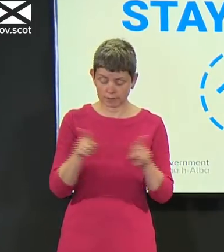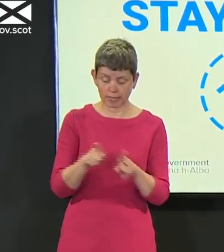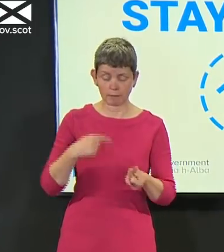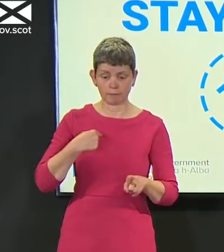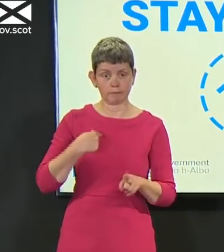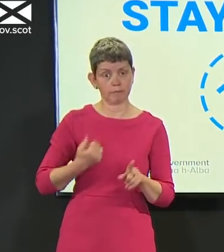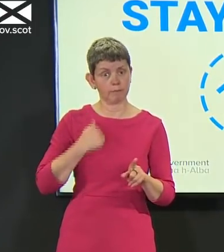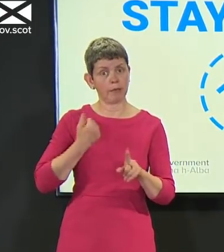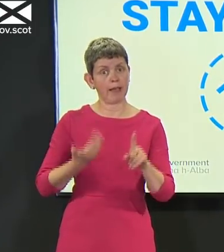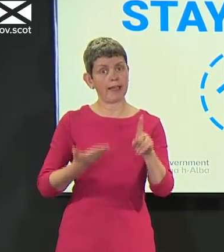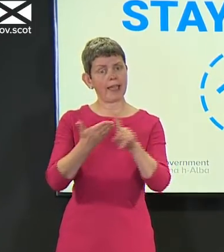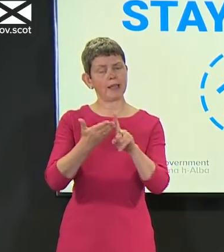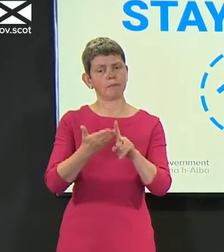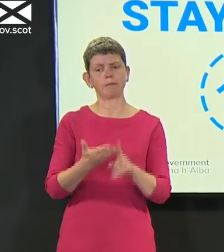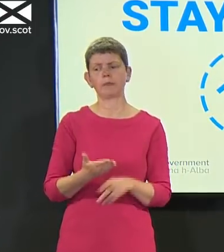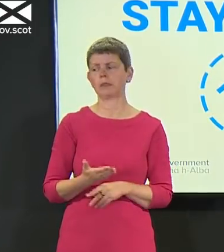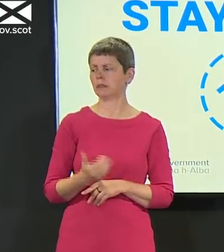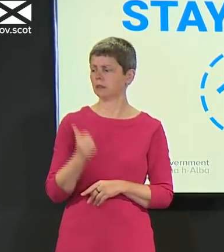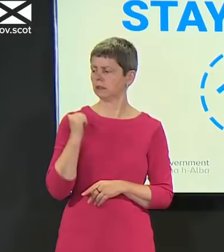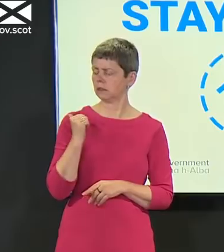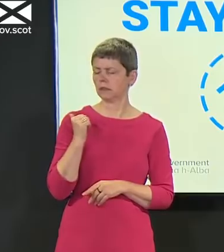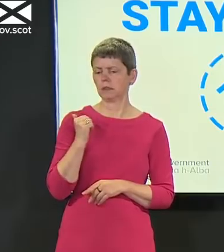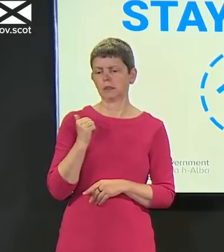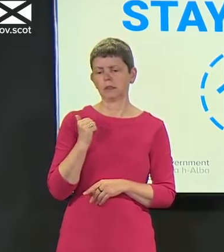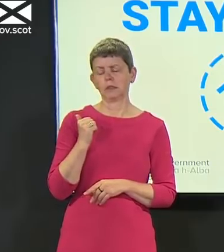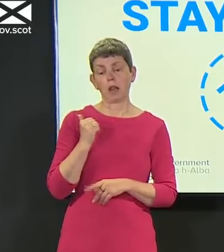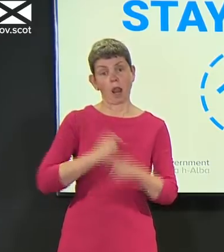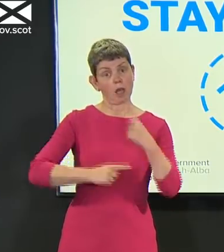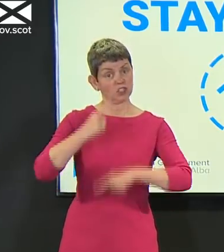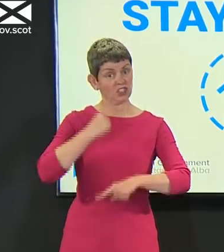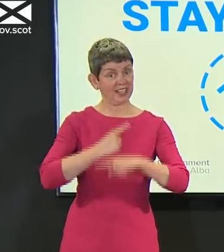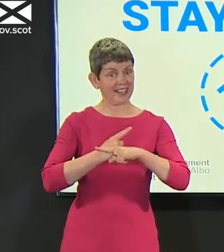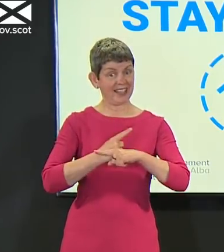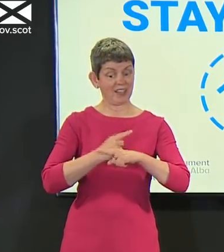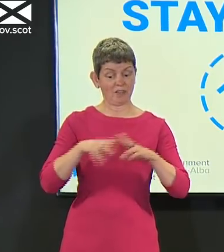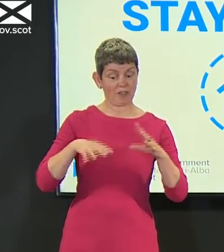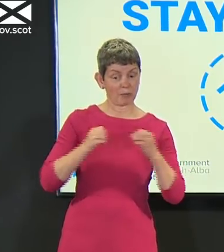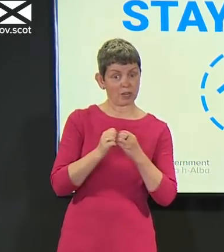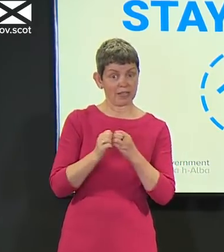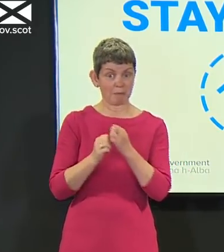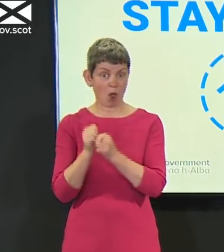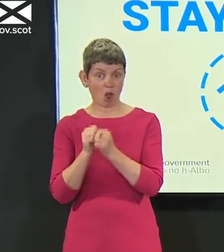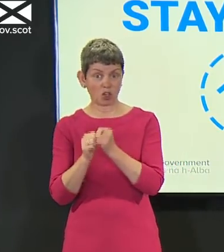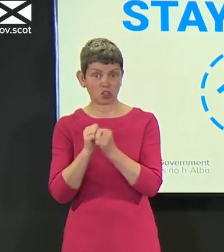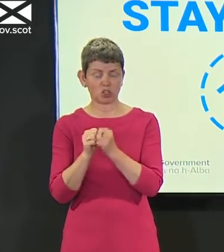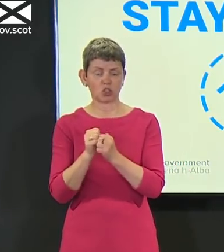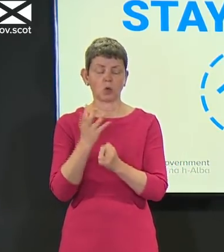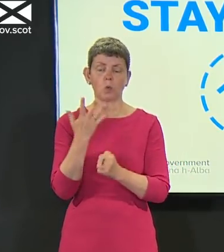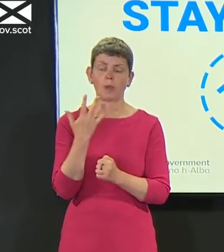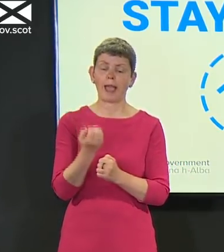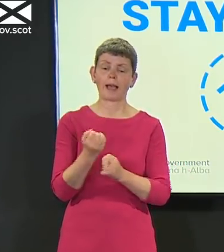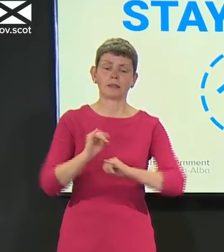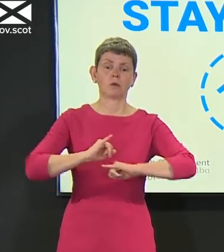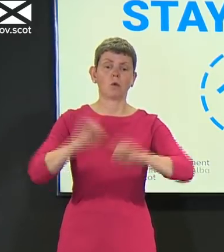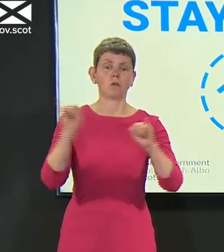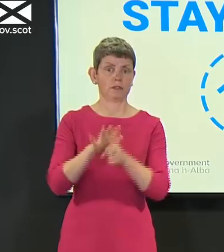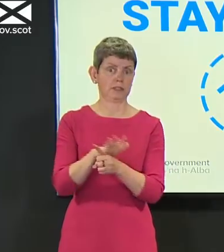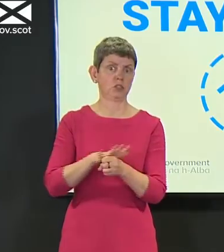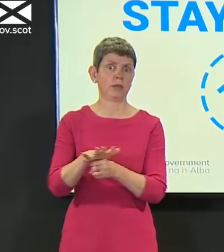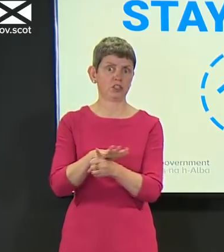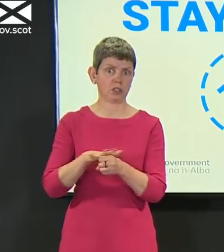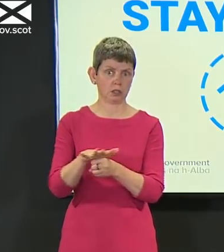late February into March last year we were faced with a horrendous situation with horrendous